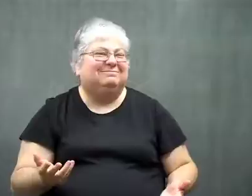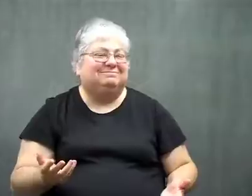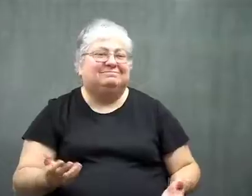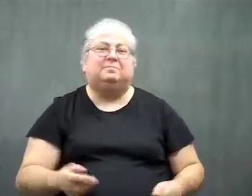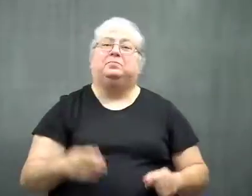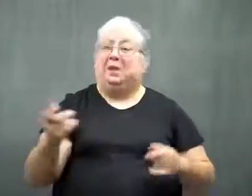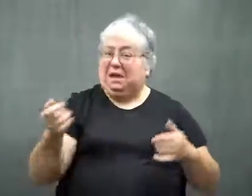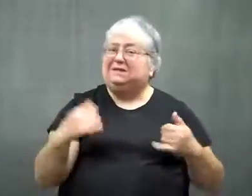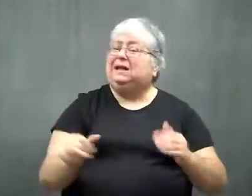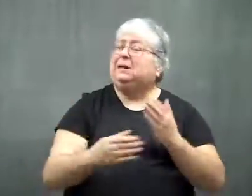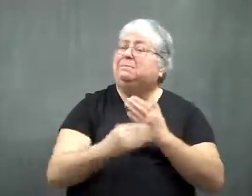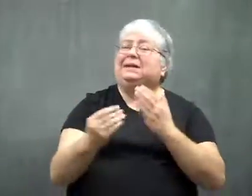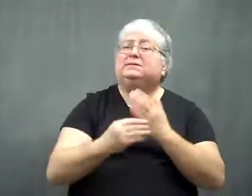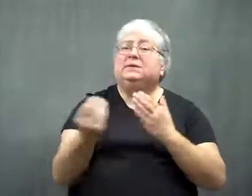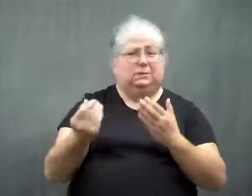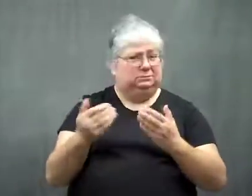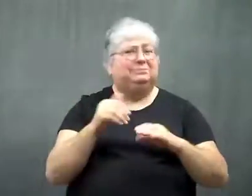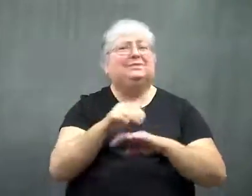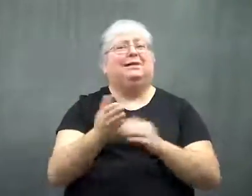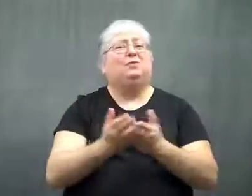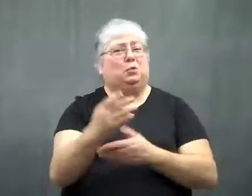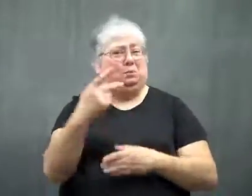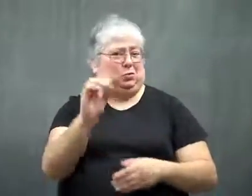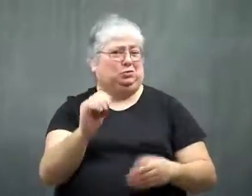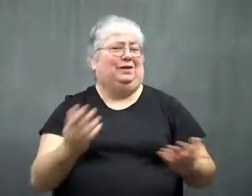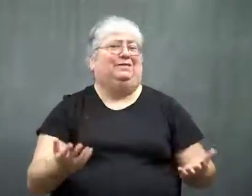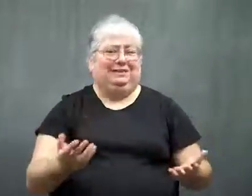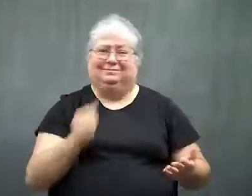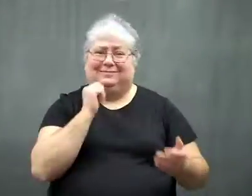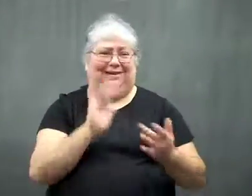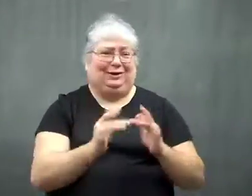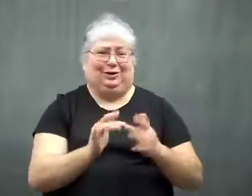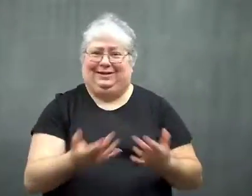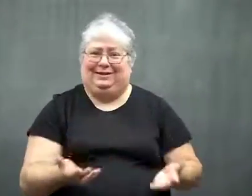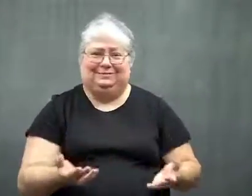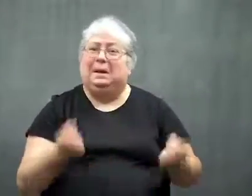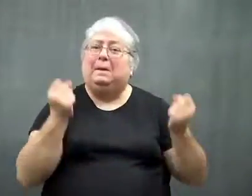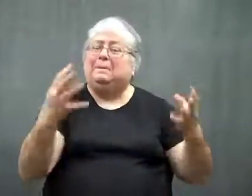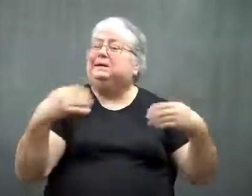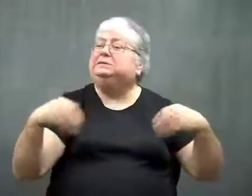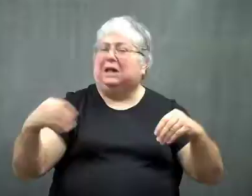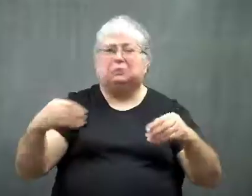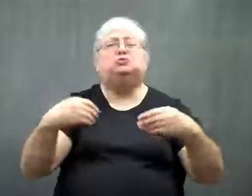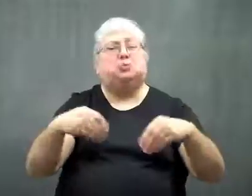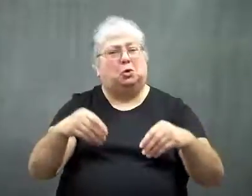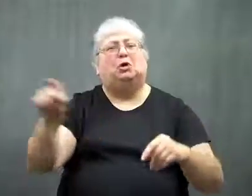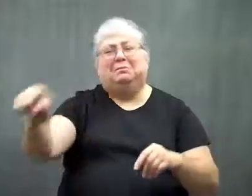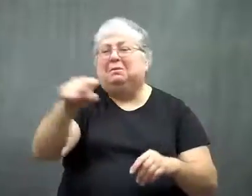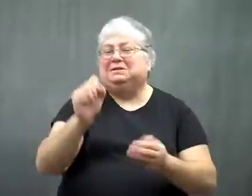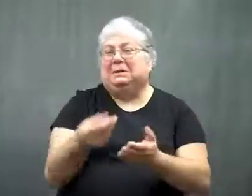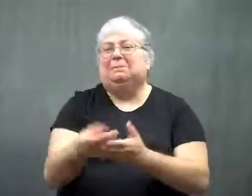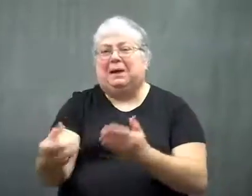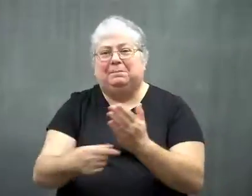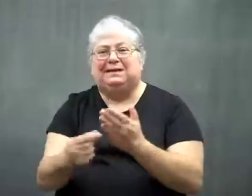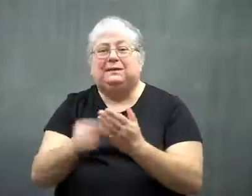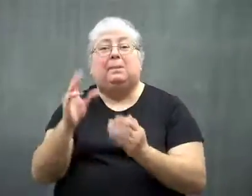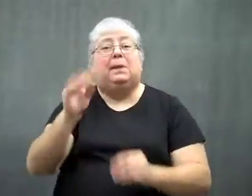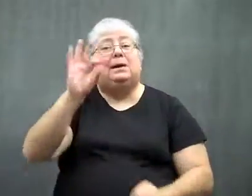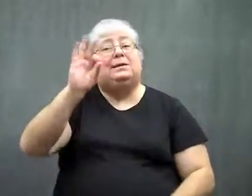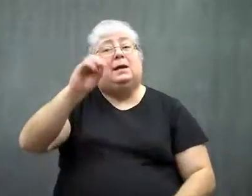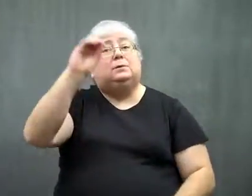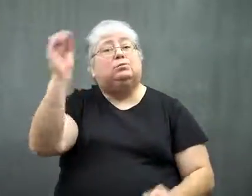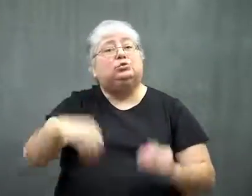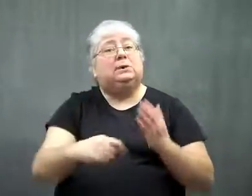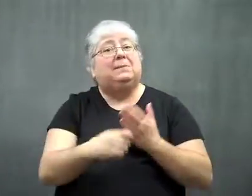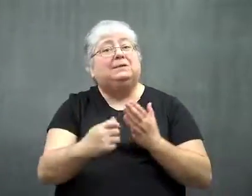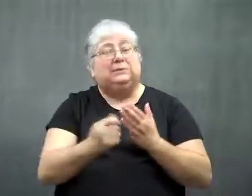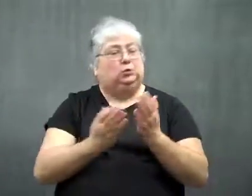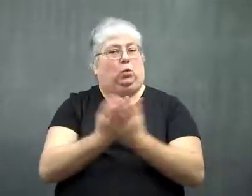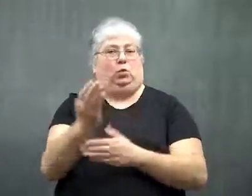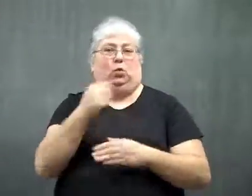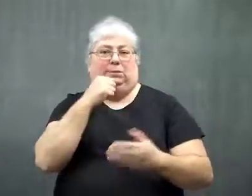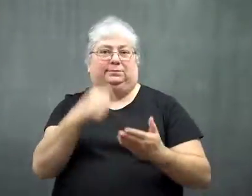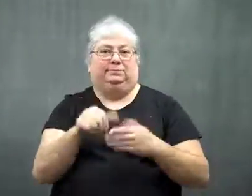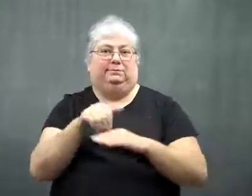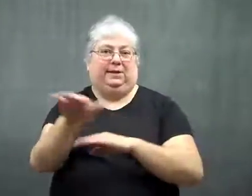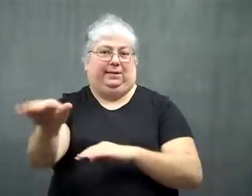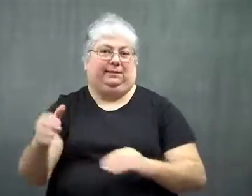Magazines are still delivered via the Postal Service, not the internet.